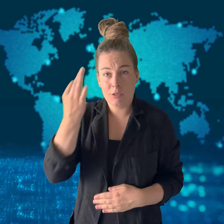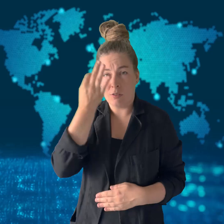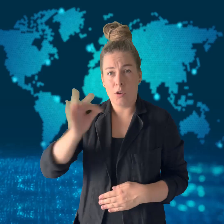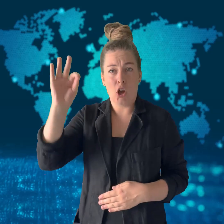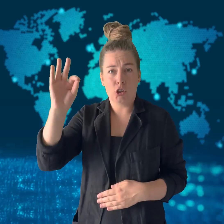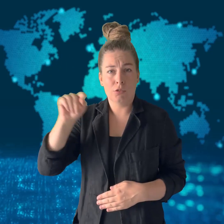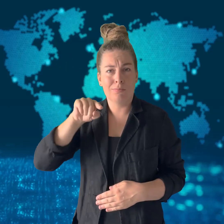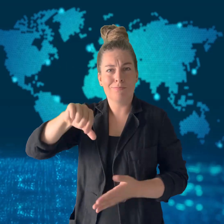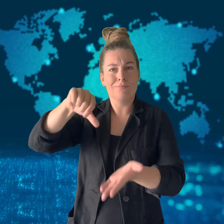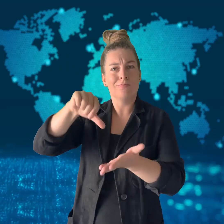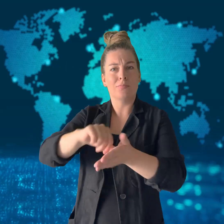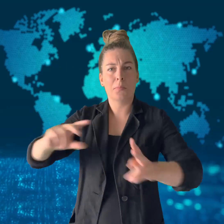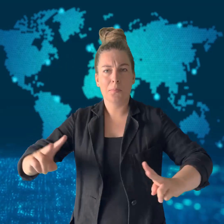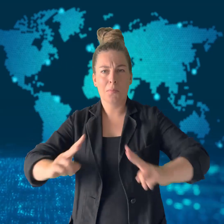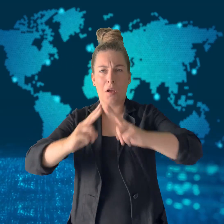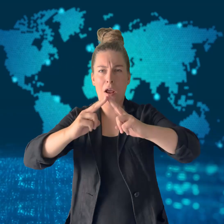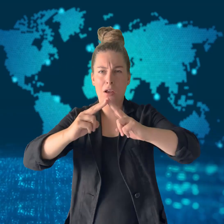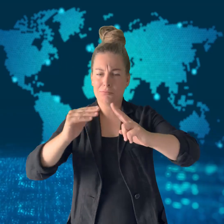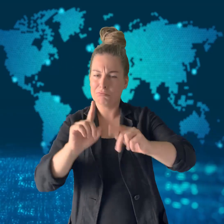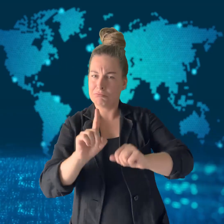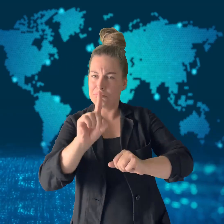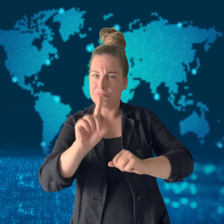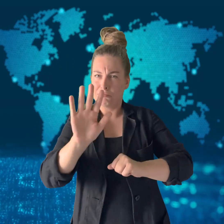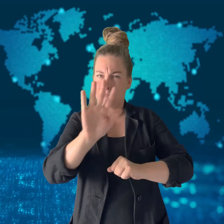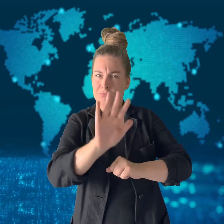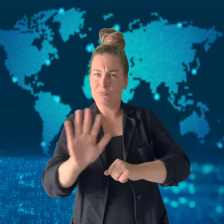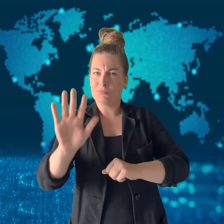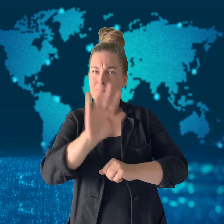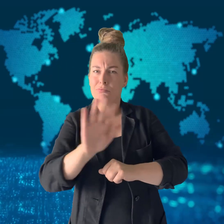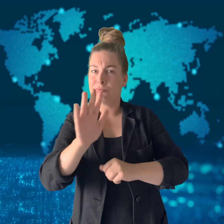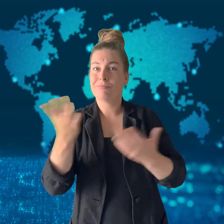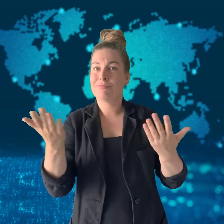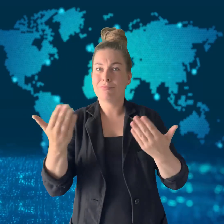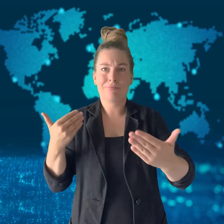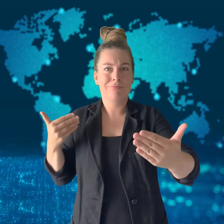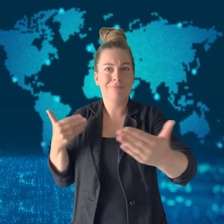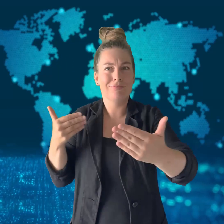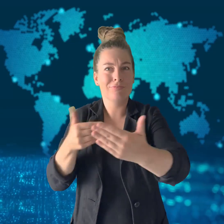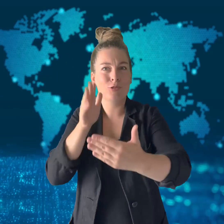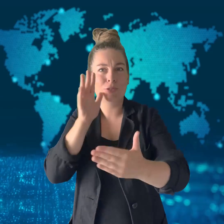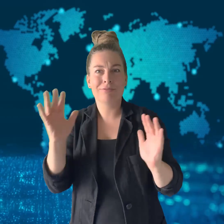[MONIKA]: A suspect stabbed a soldier in Paris, raising concern